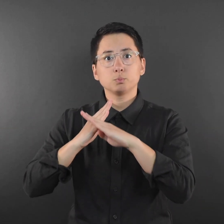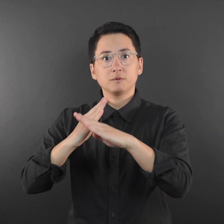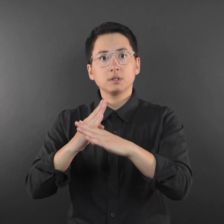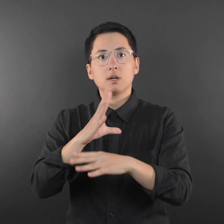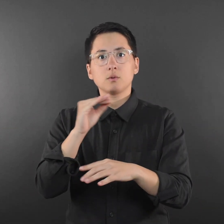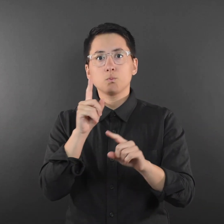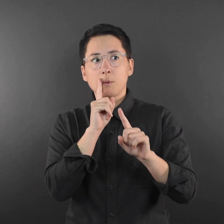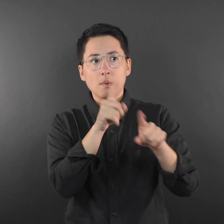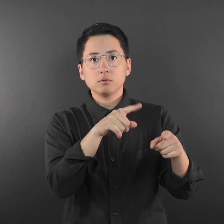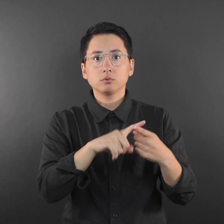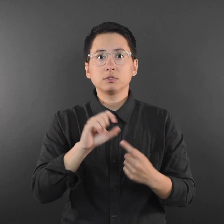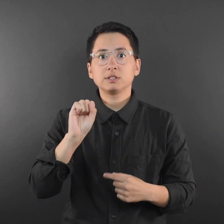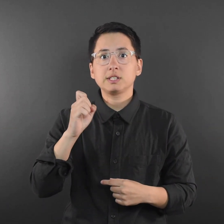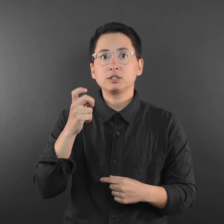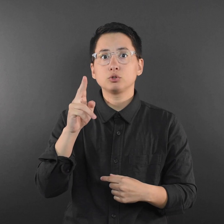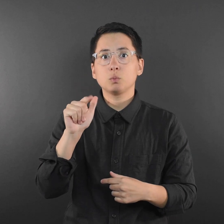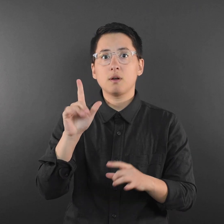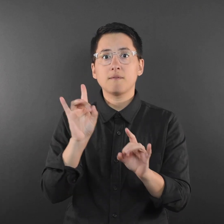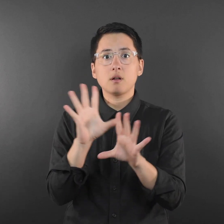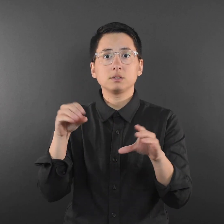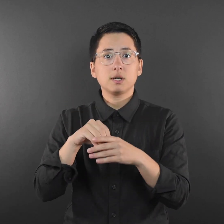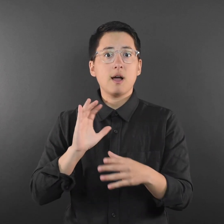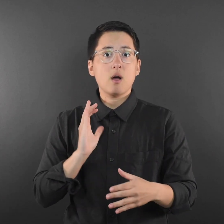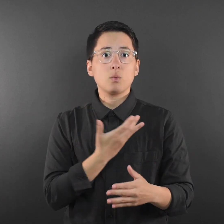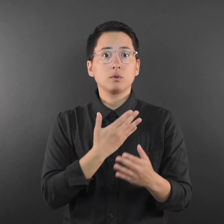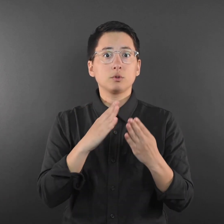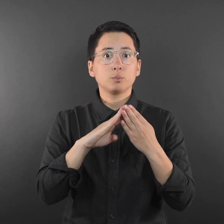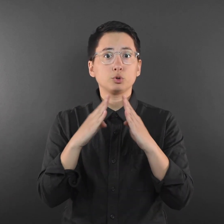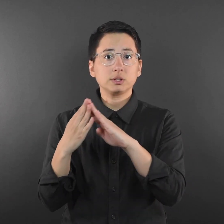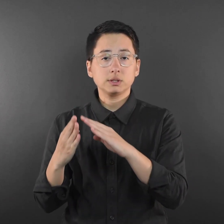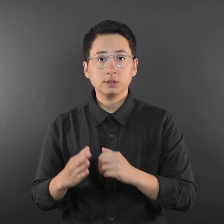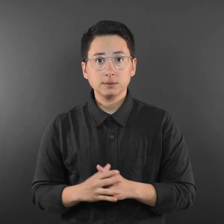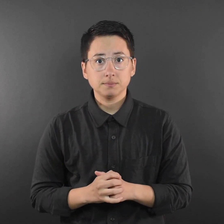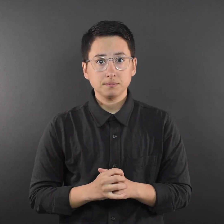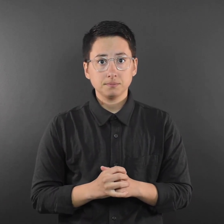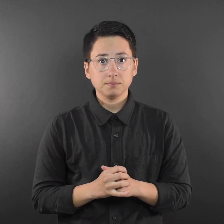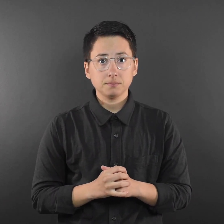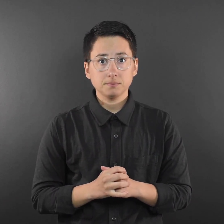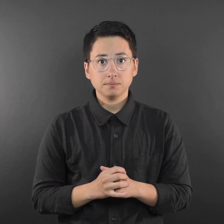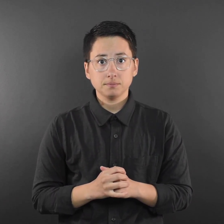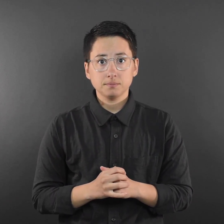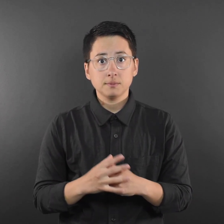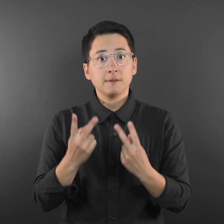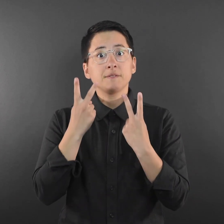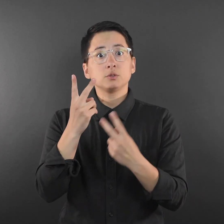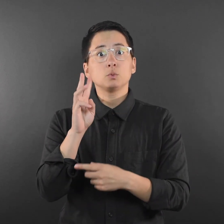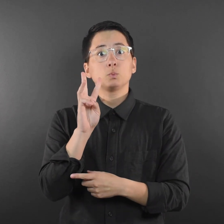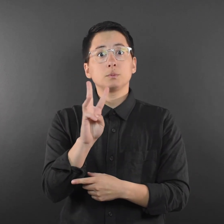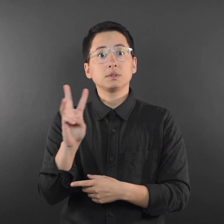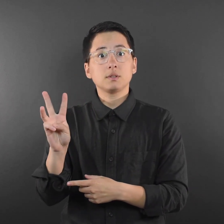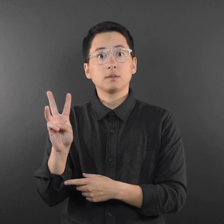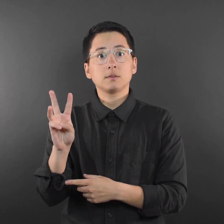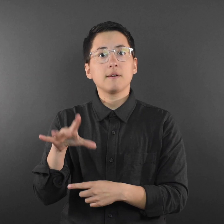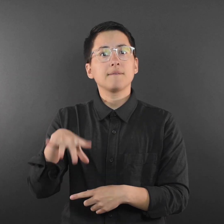and resources to prevent and respond to sexual violence in our communities. Visit the Office